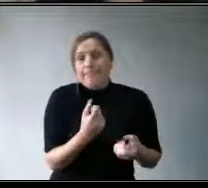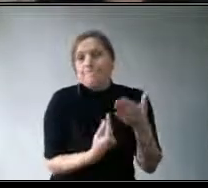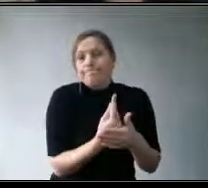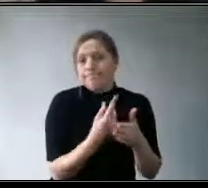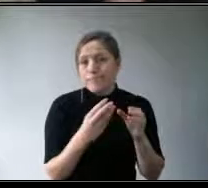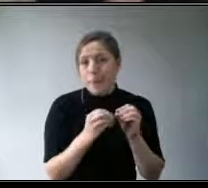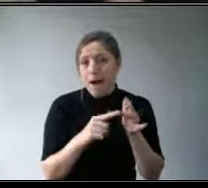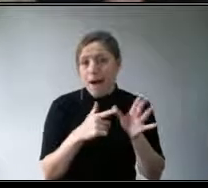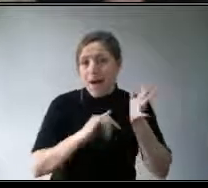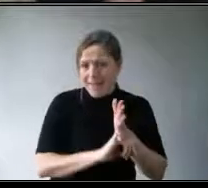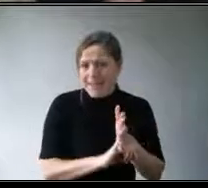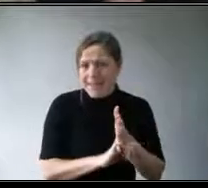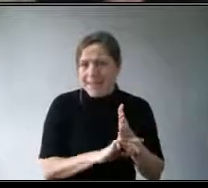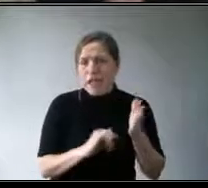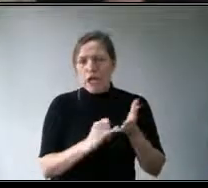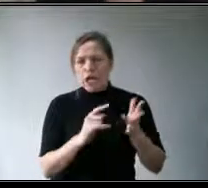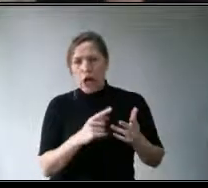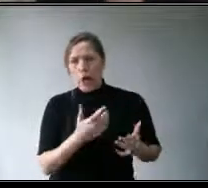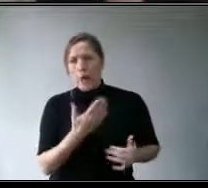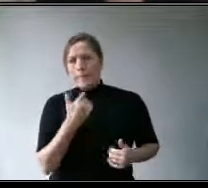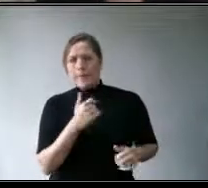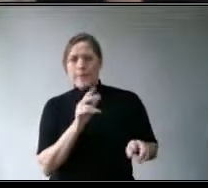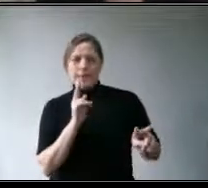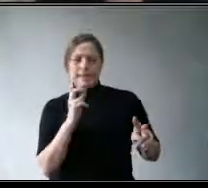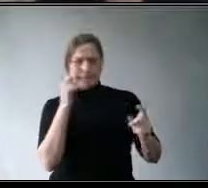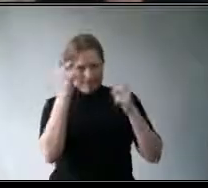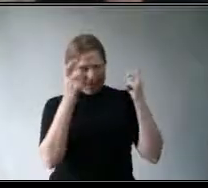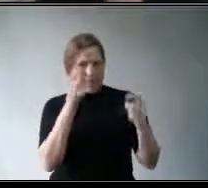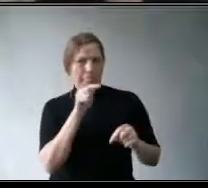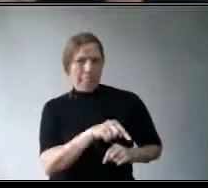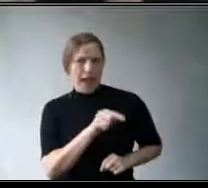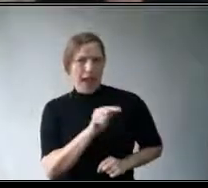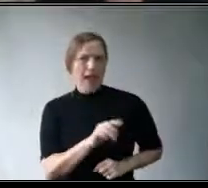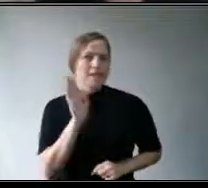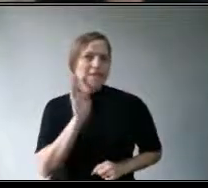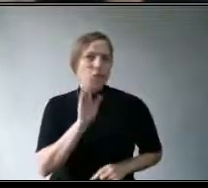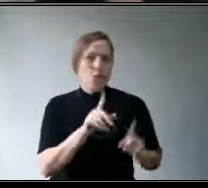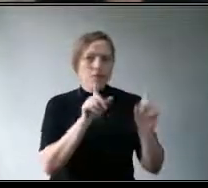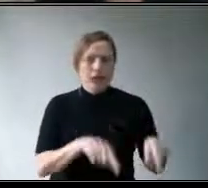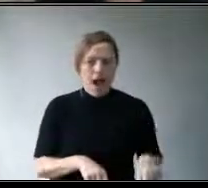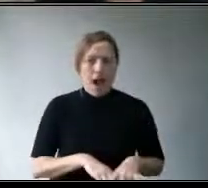in short for me for any internship um we have interns across all all sorts of sectors and